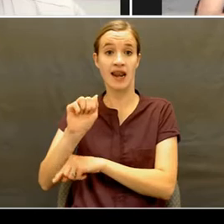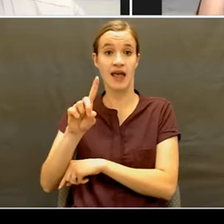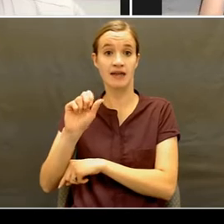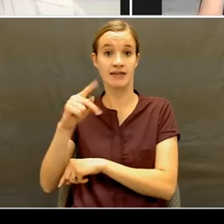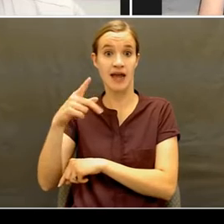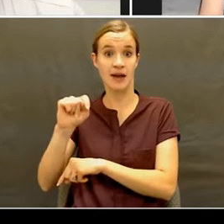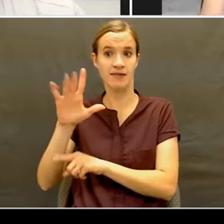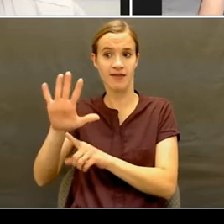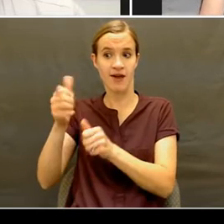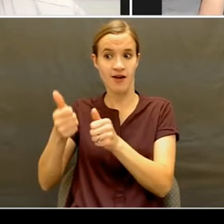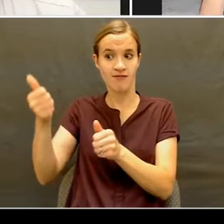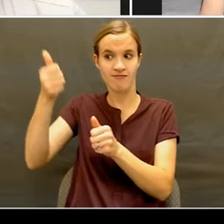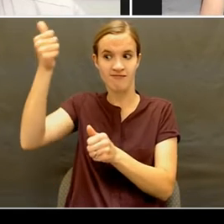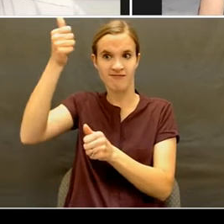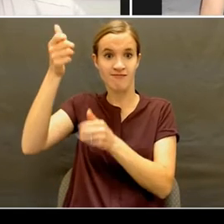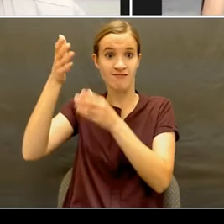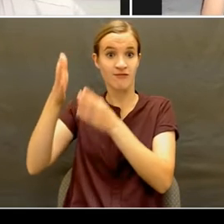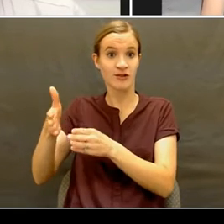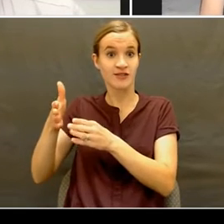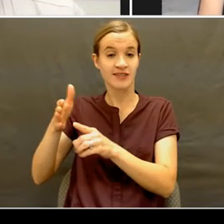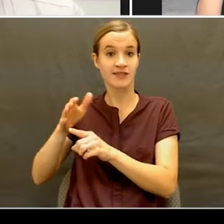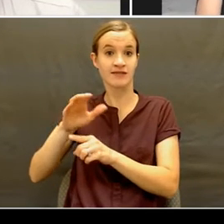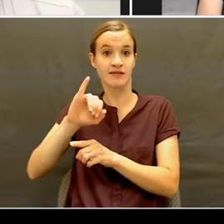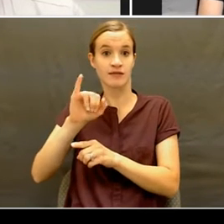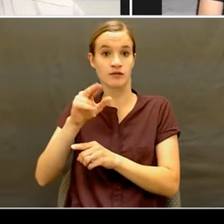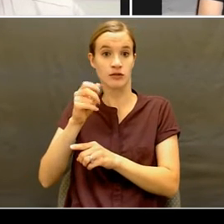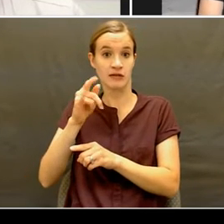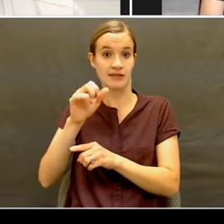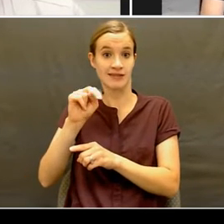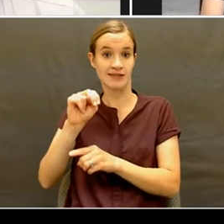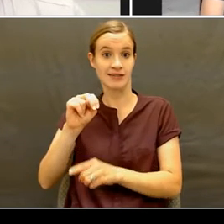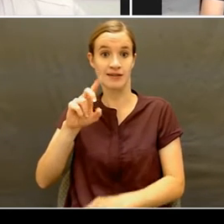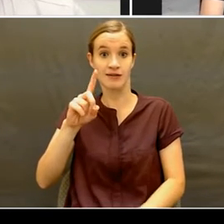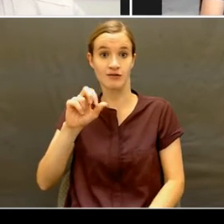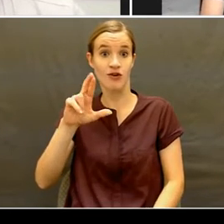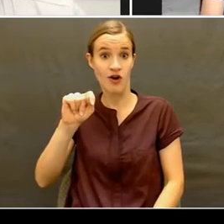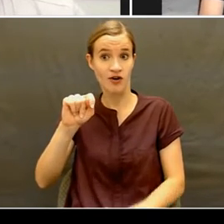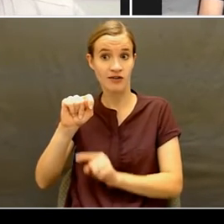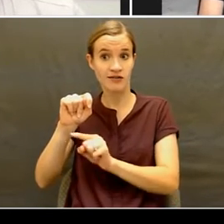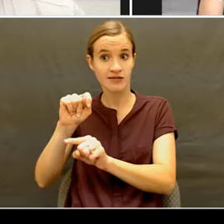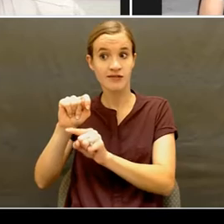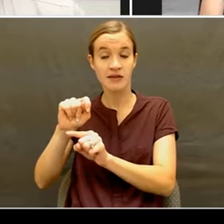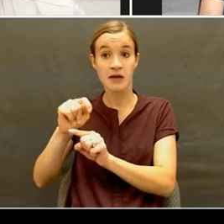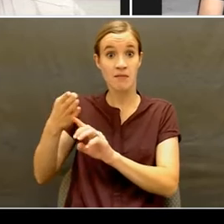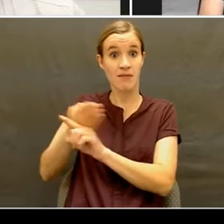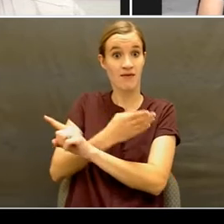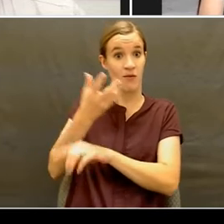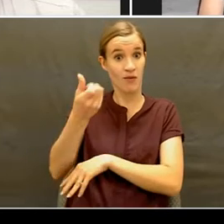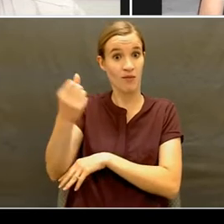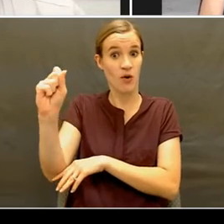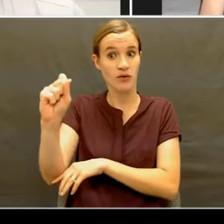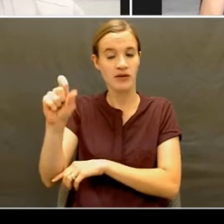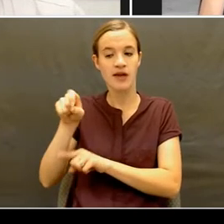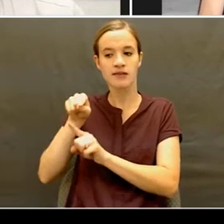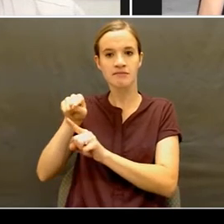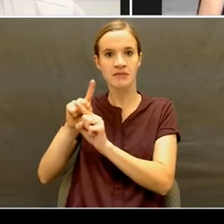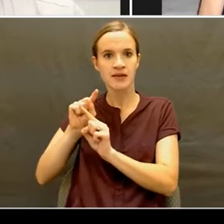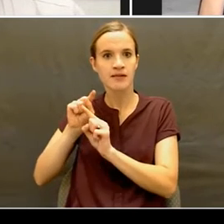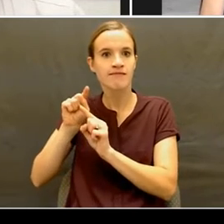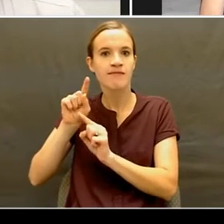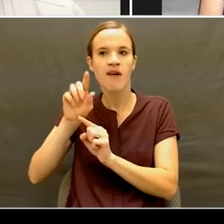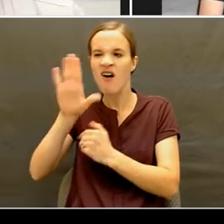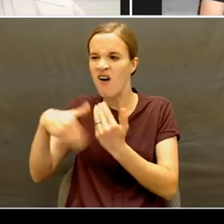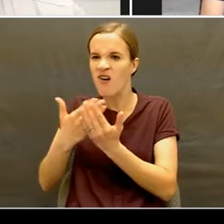to every state, you know. Adapt had affiliates in a lot, a lot of states and so when they met every